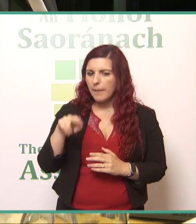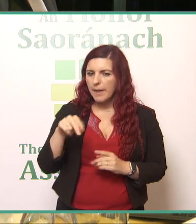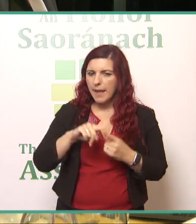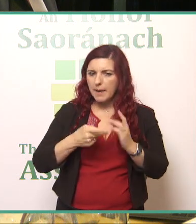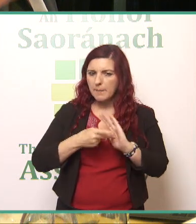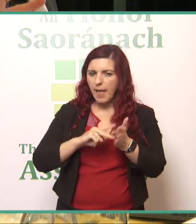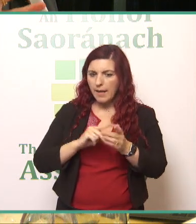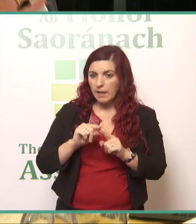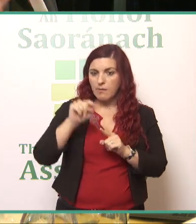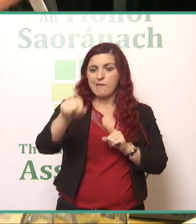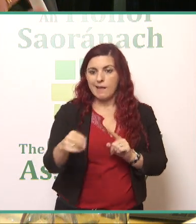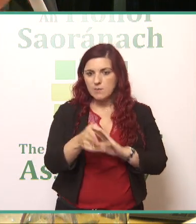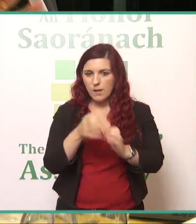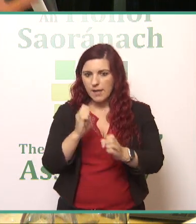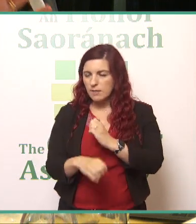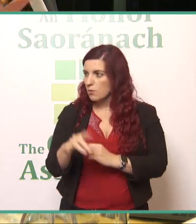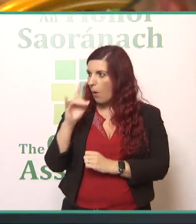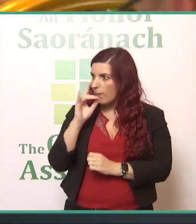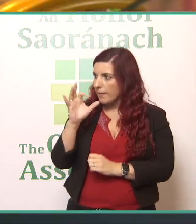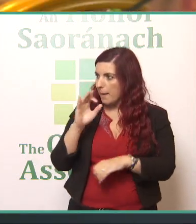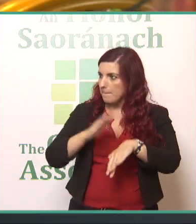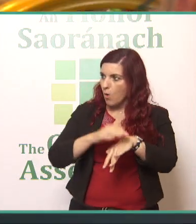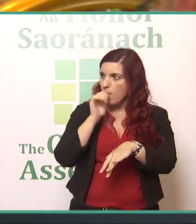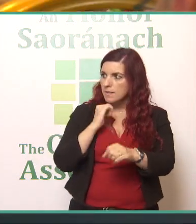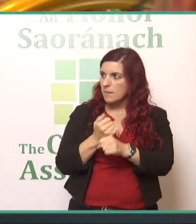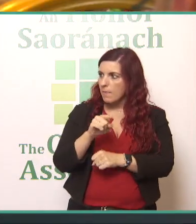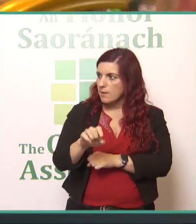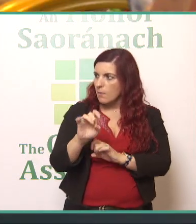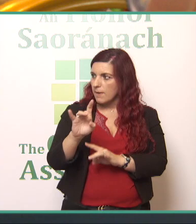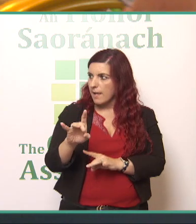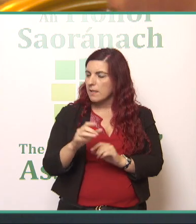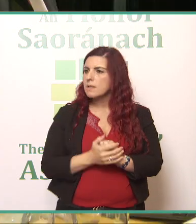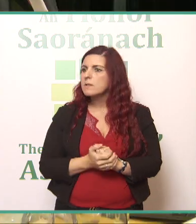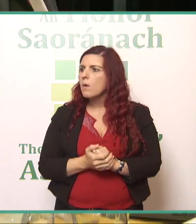weekend so hopefully we can get even more answers to that Donna now Ann at table 10